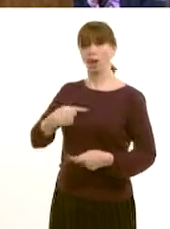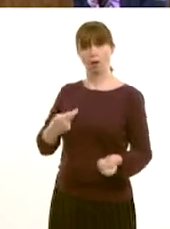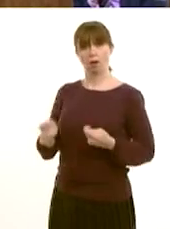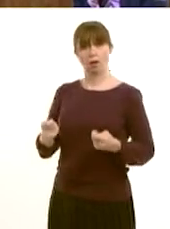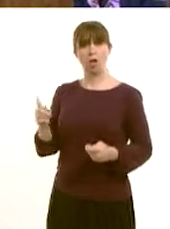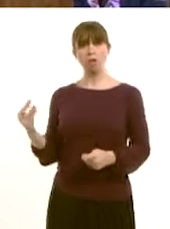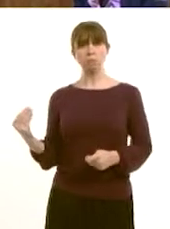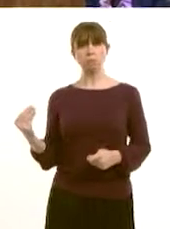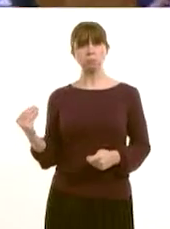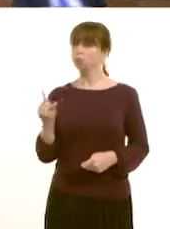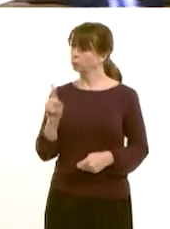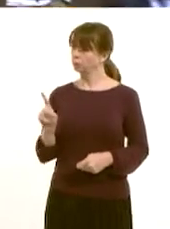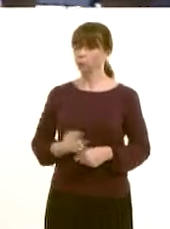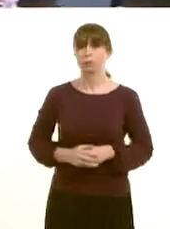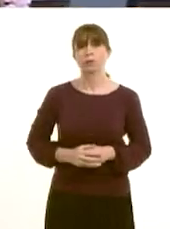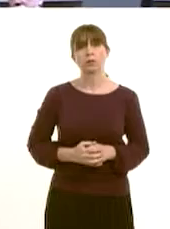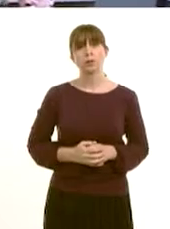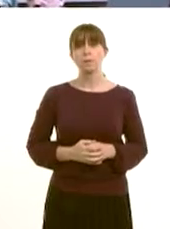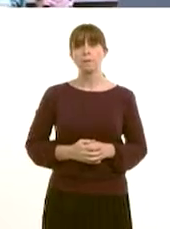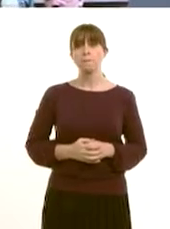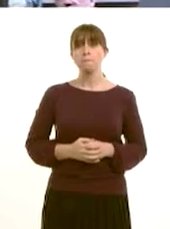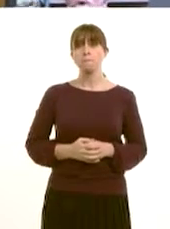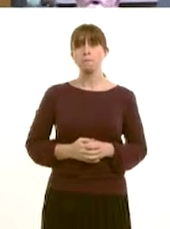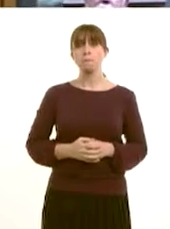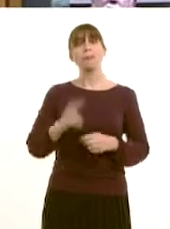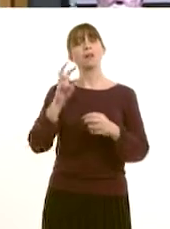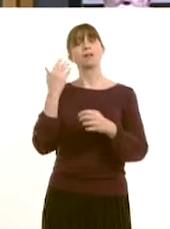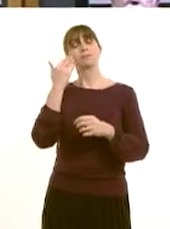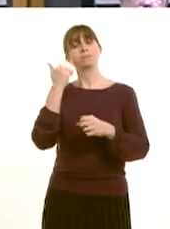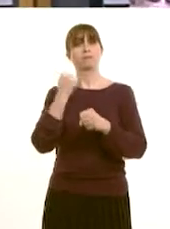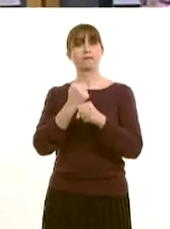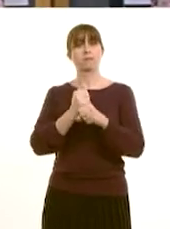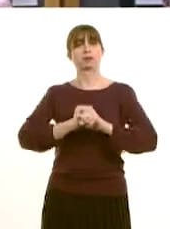Mark Isherwood: The latest Welsh Government published figures for exports to the third